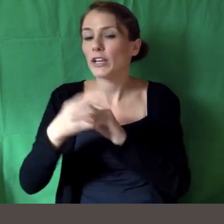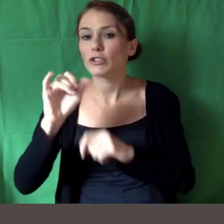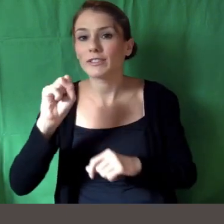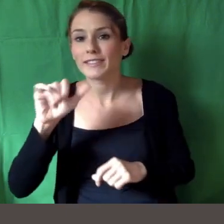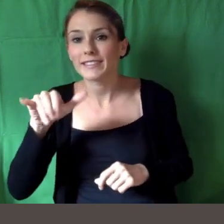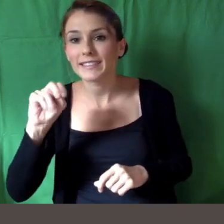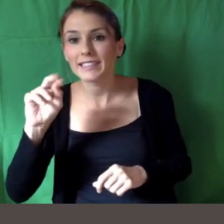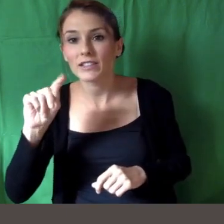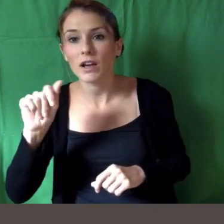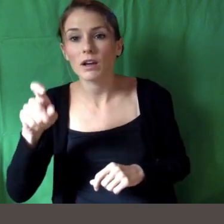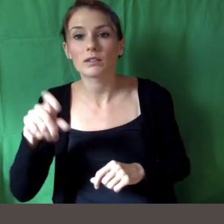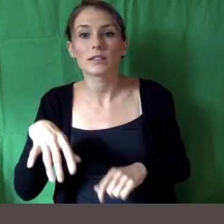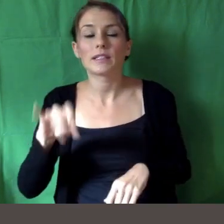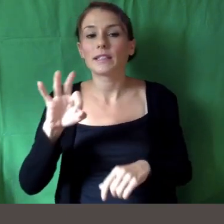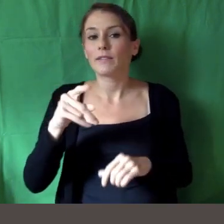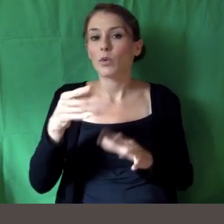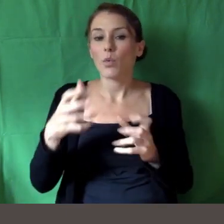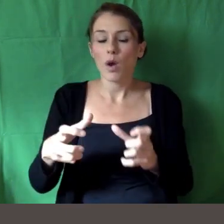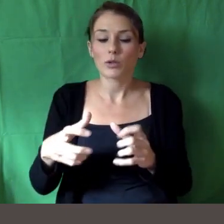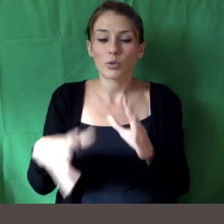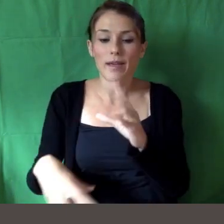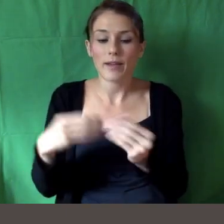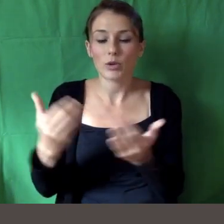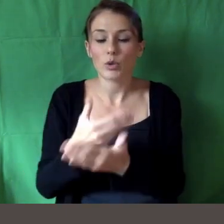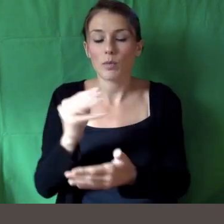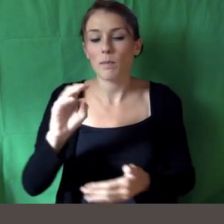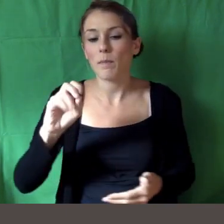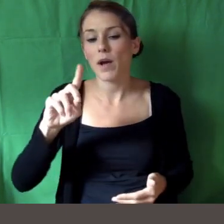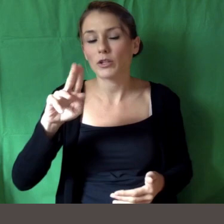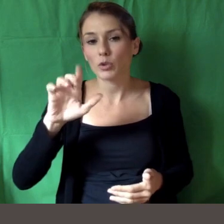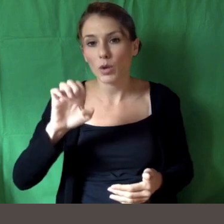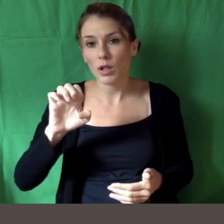You want to add a new module to the standard library, you need a PEP.